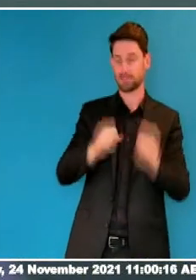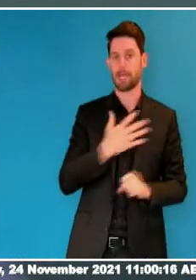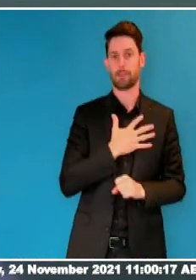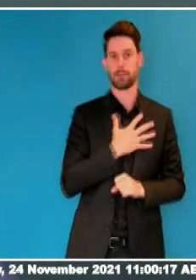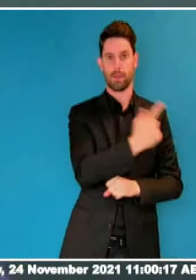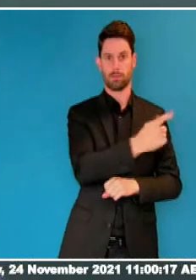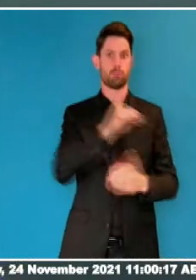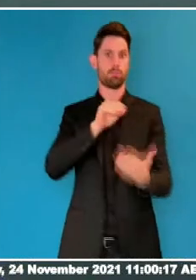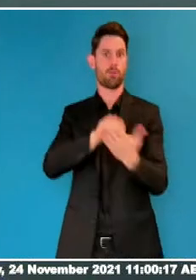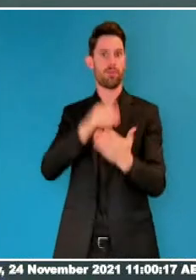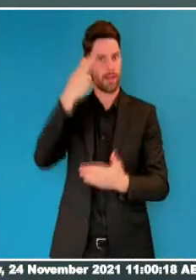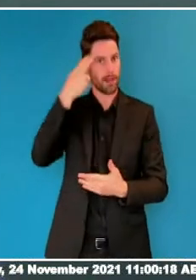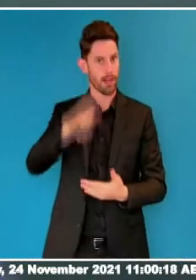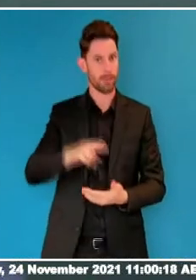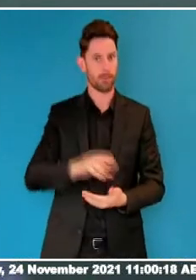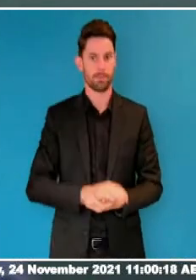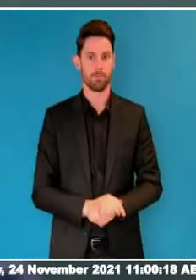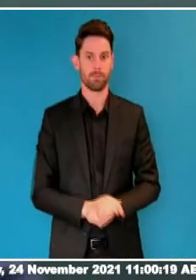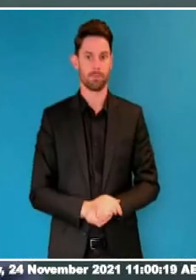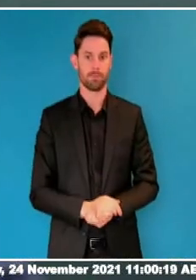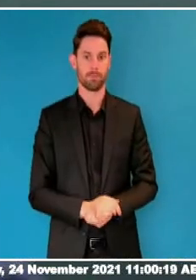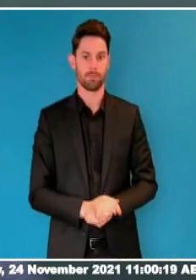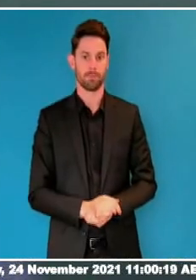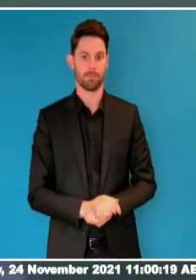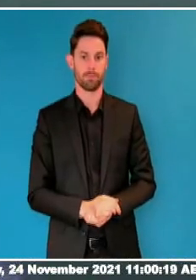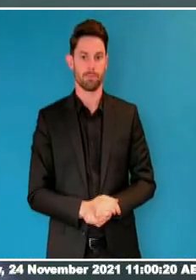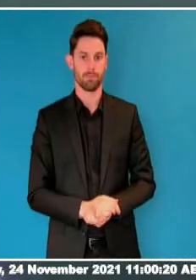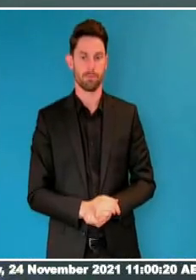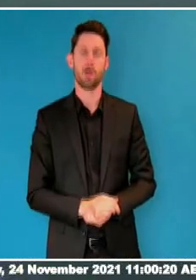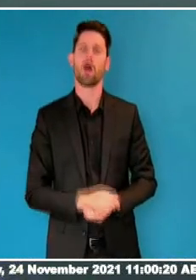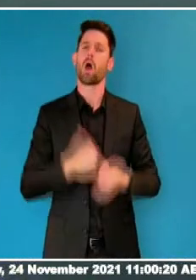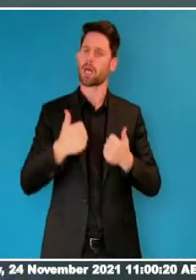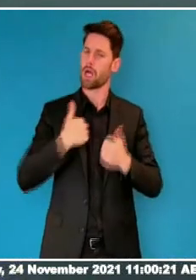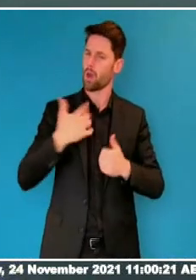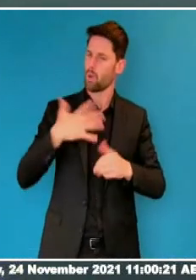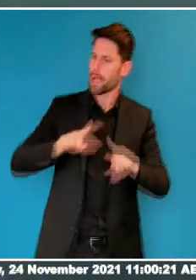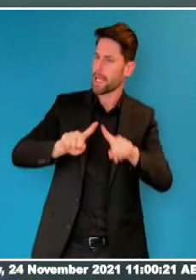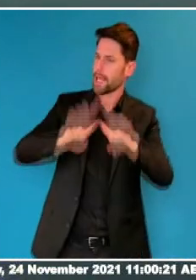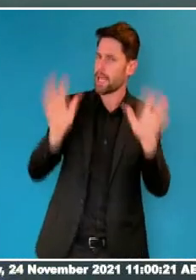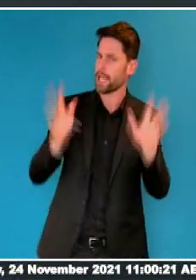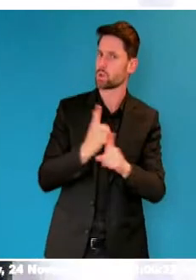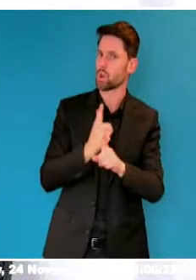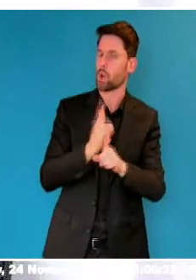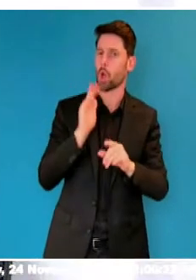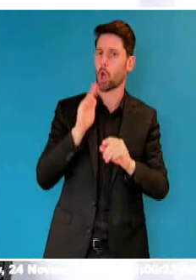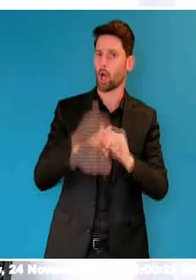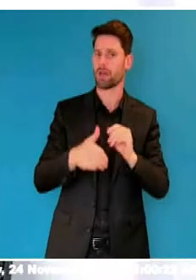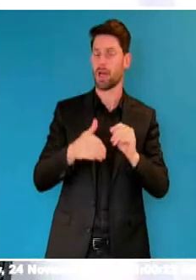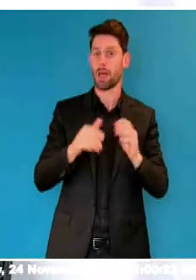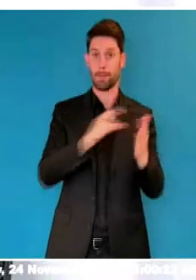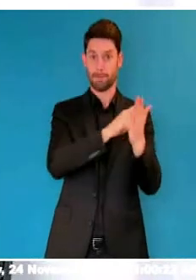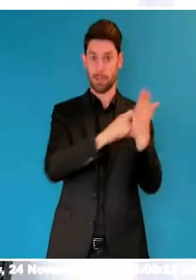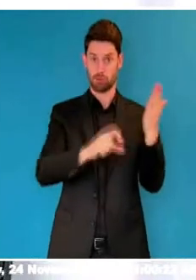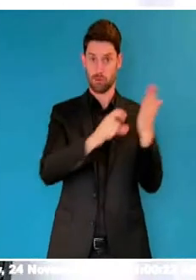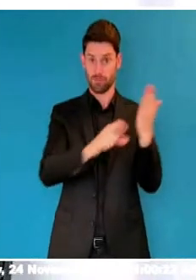Just to be clear, the contents of the adjustment theme in paragraph 32, did